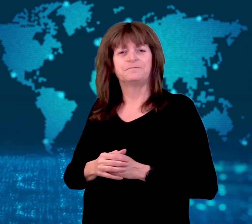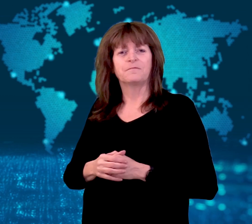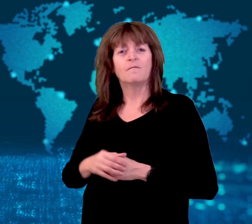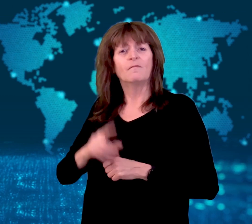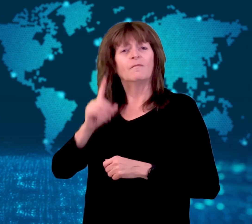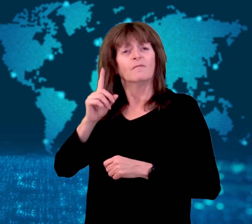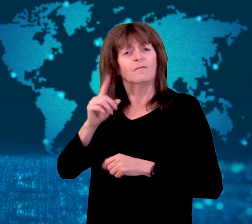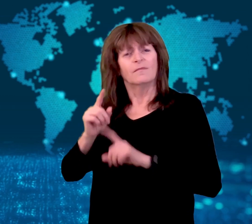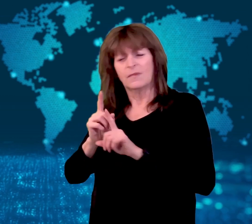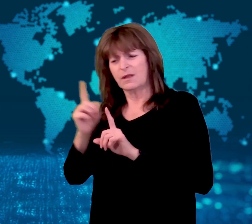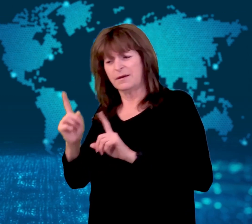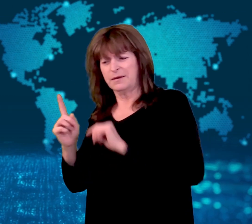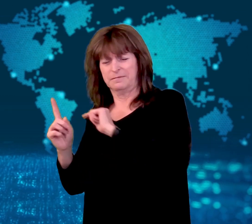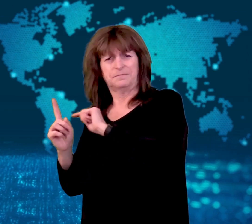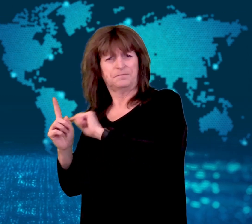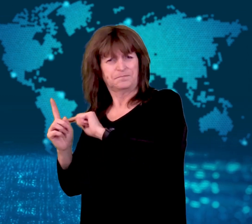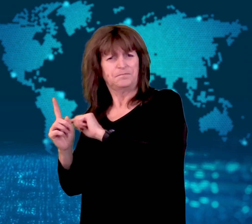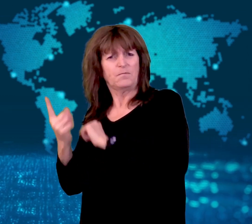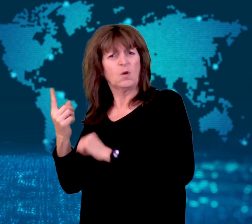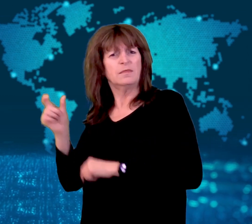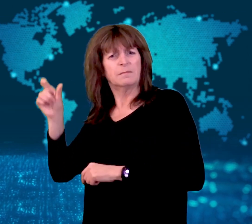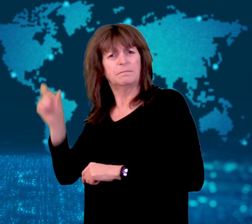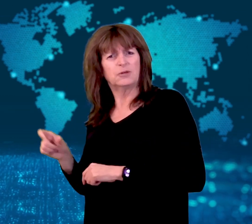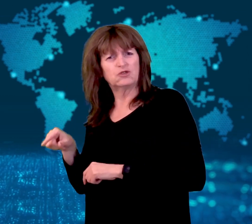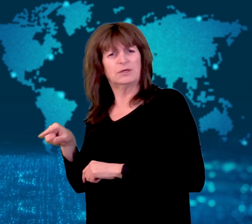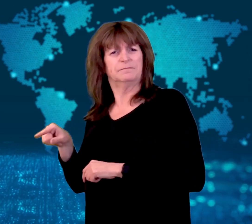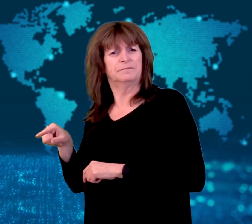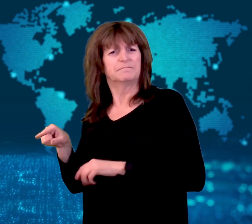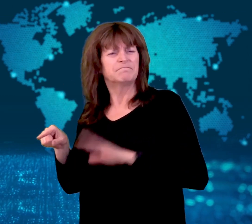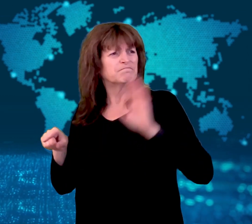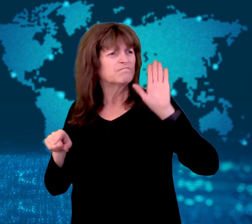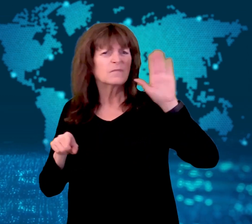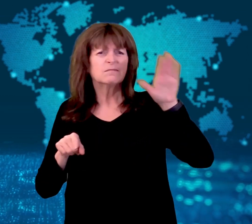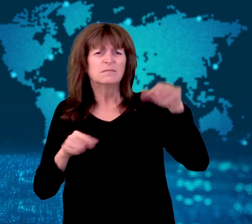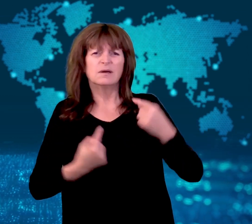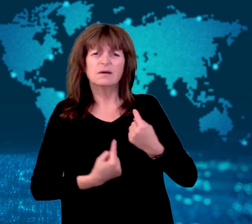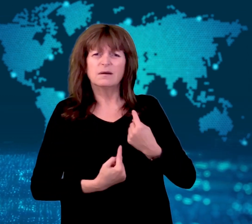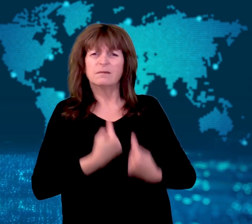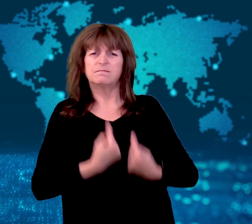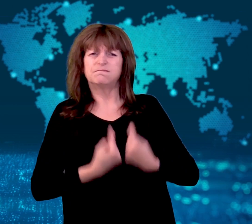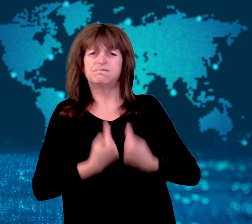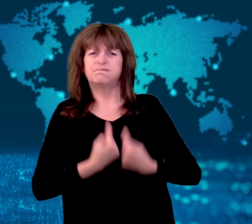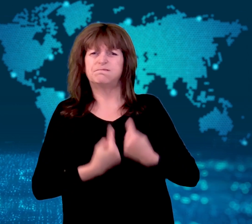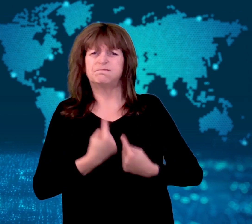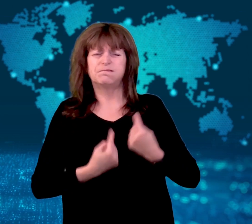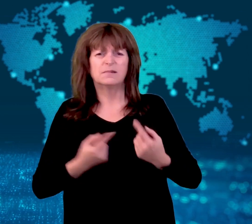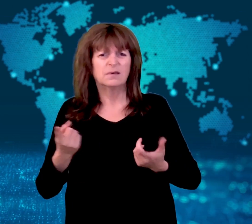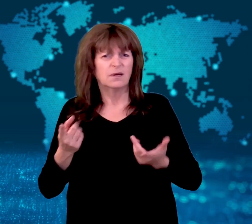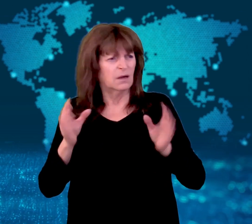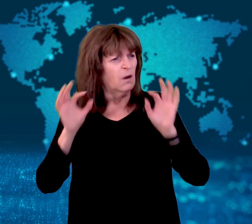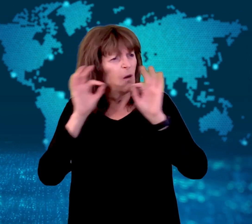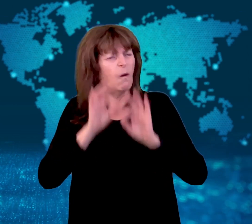They had no idea that it was being stolen.